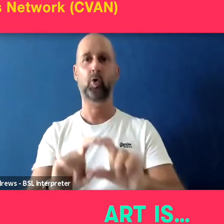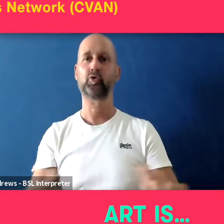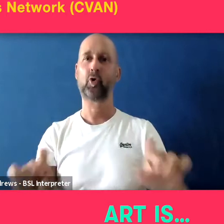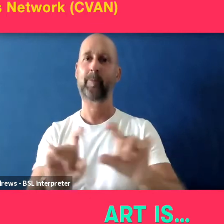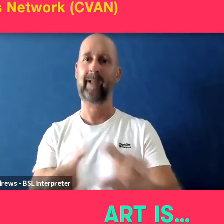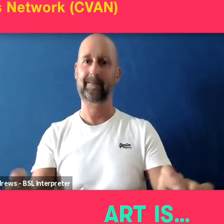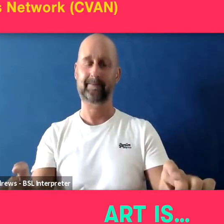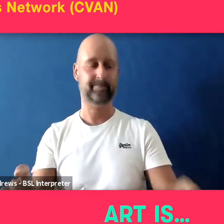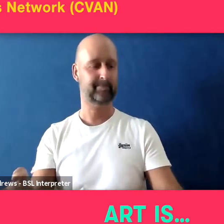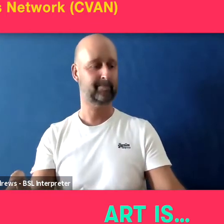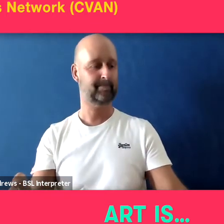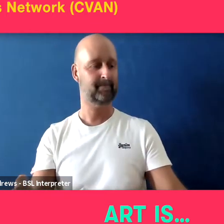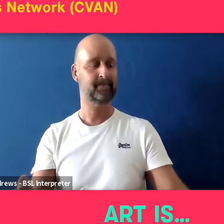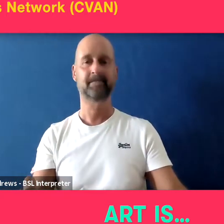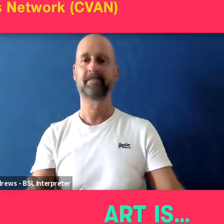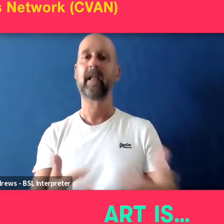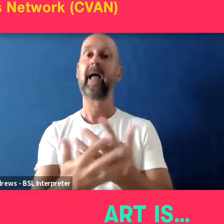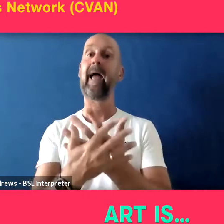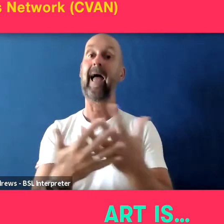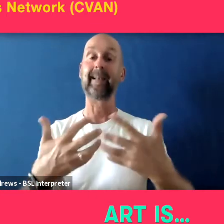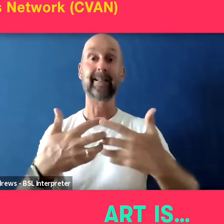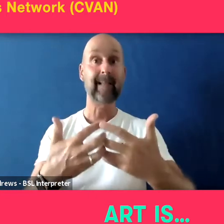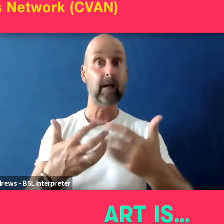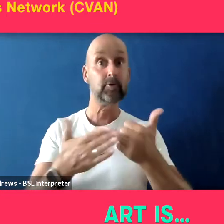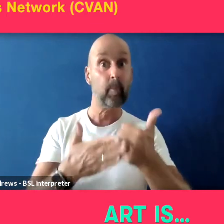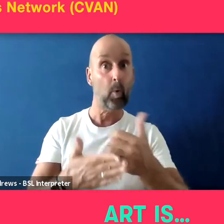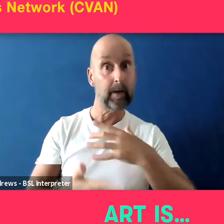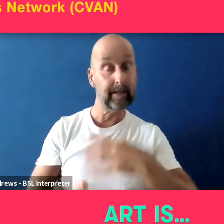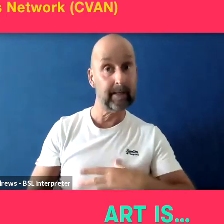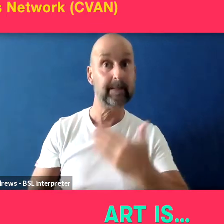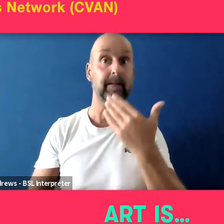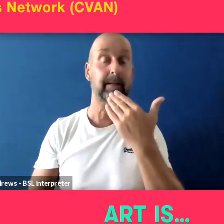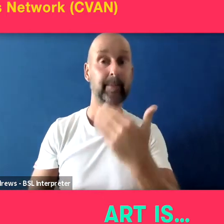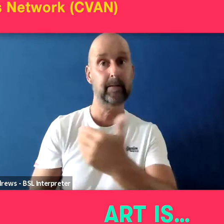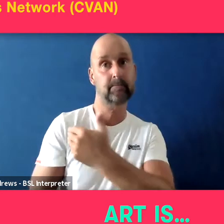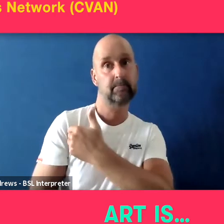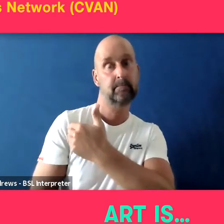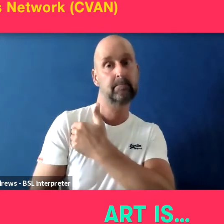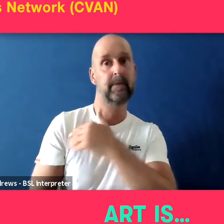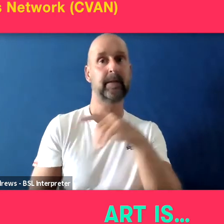any technical issues, if you need any support, please feel free to message CVAN in the chat.